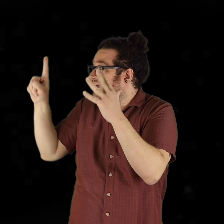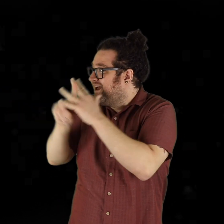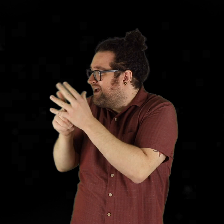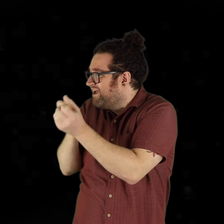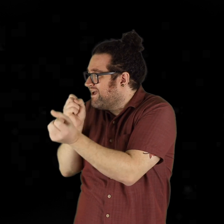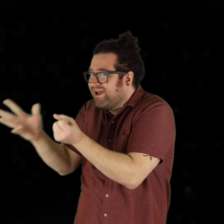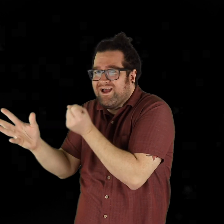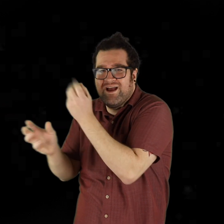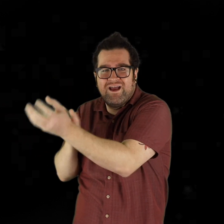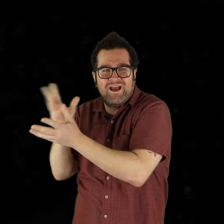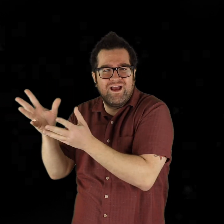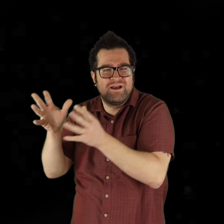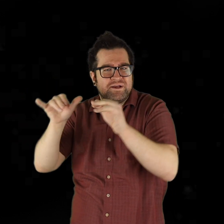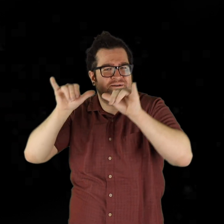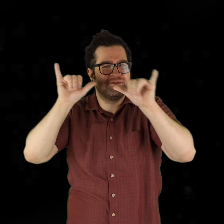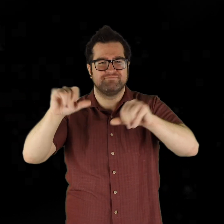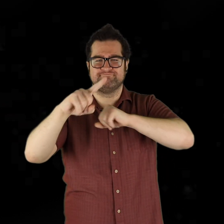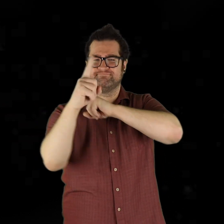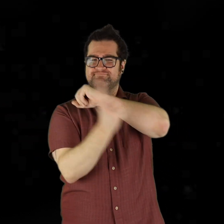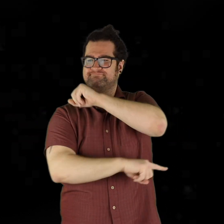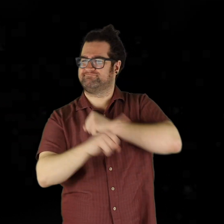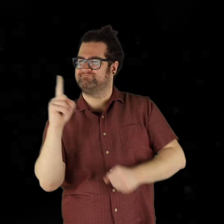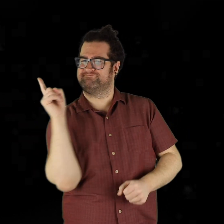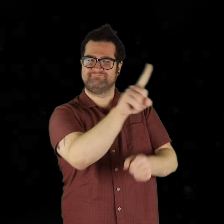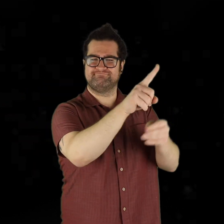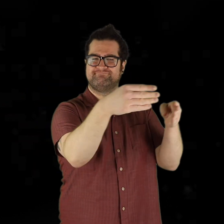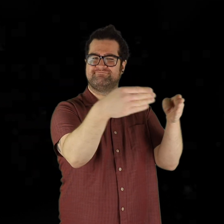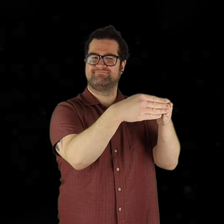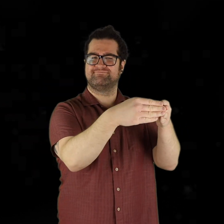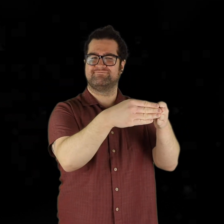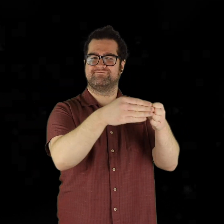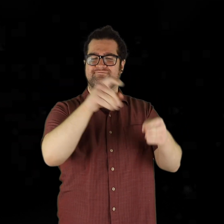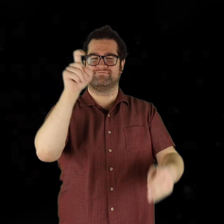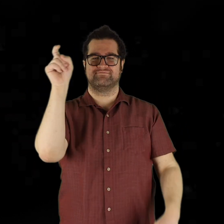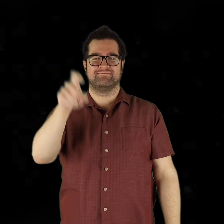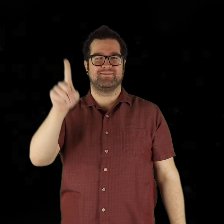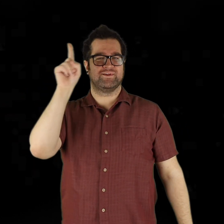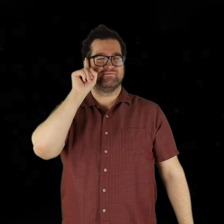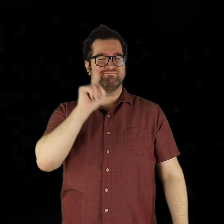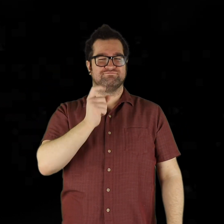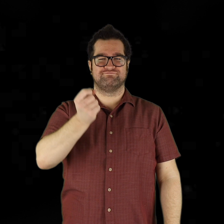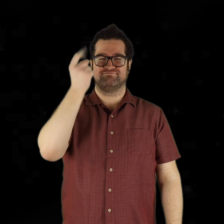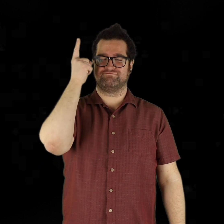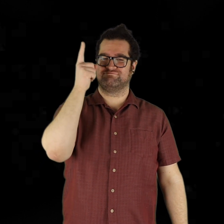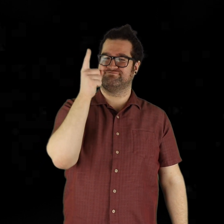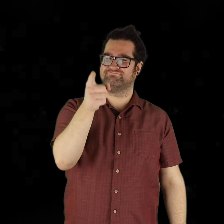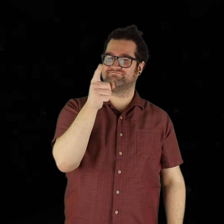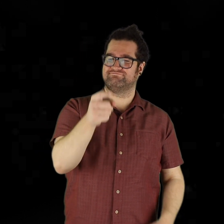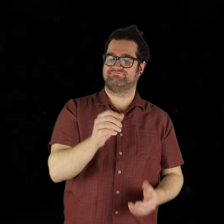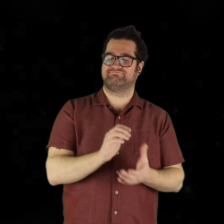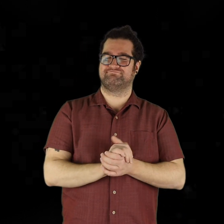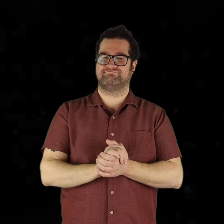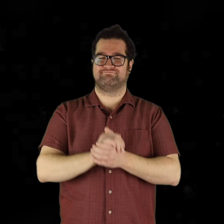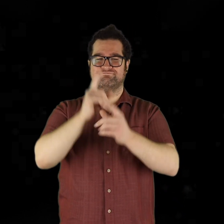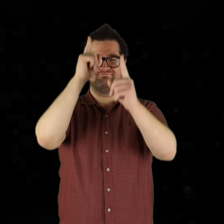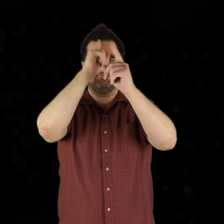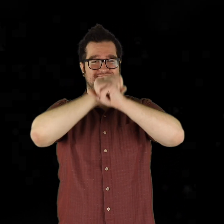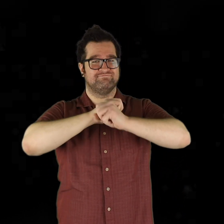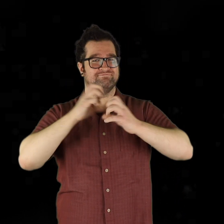A thought that comes to your mind all at once? You have to be deaf to understand.